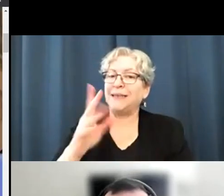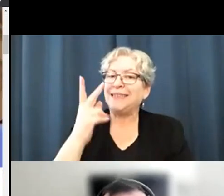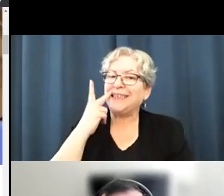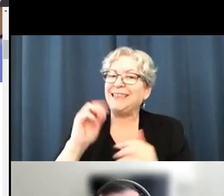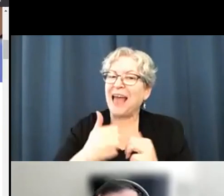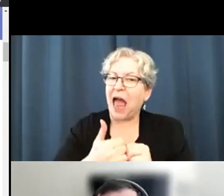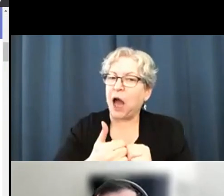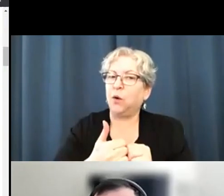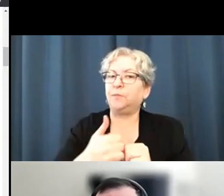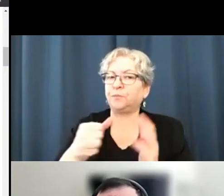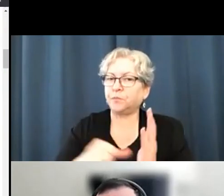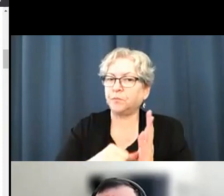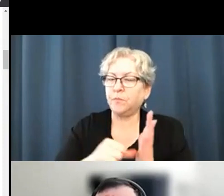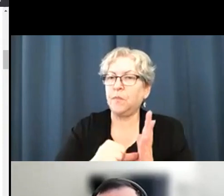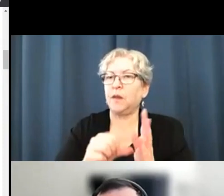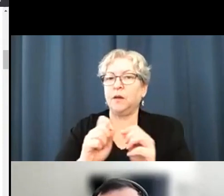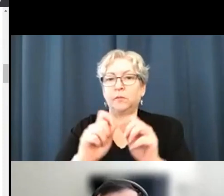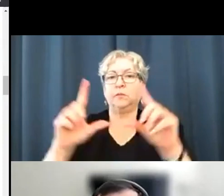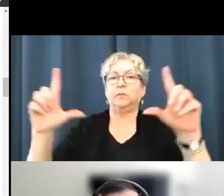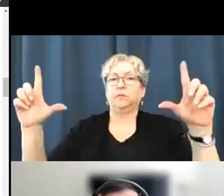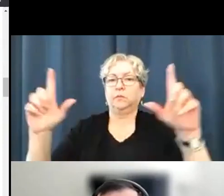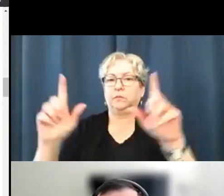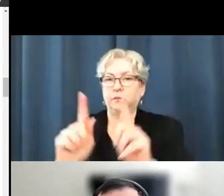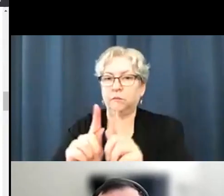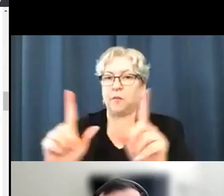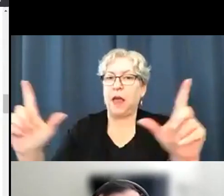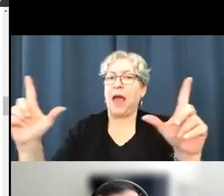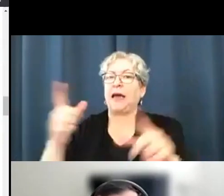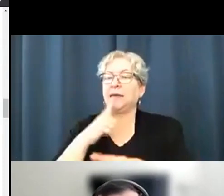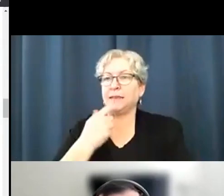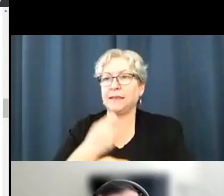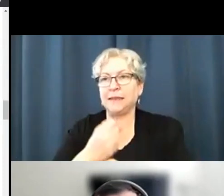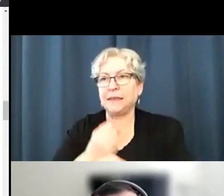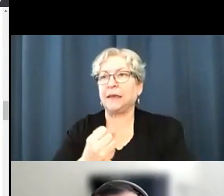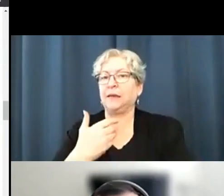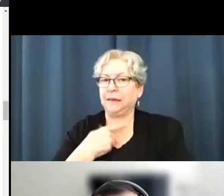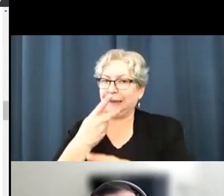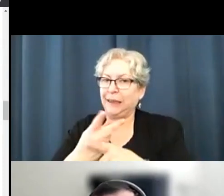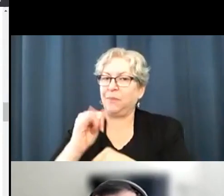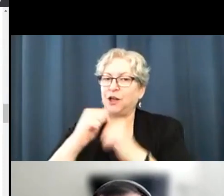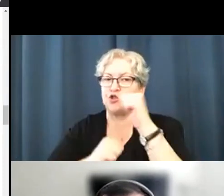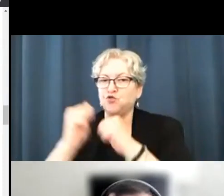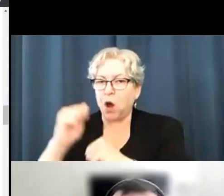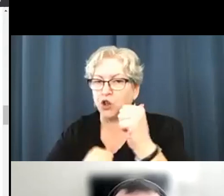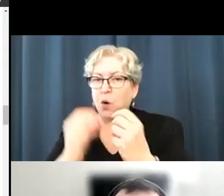and how it restructures itself and make sure that it still makes sense that the information is still all on the page. And then you would not only have